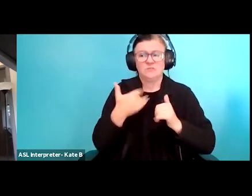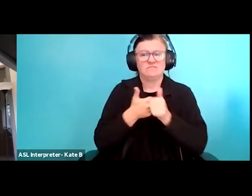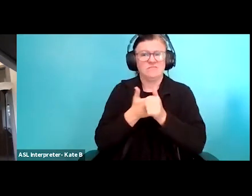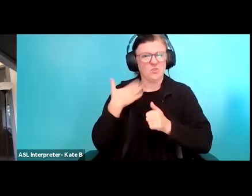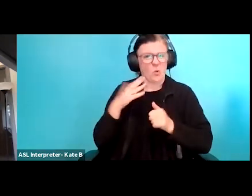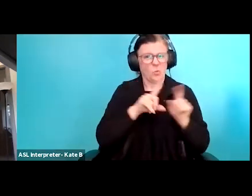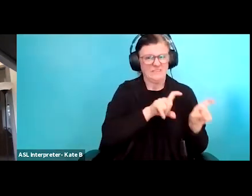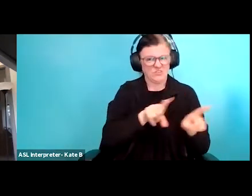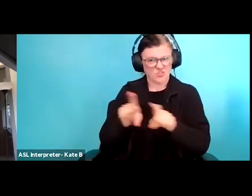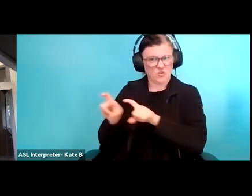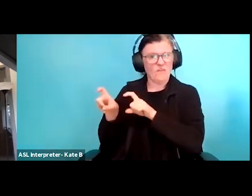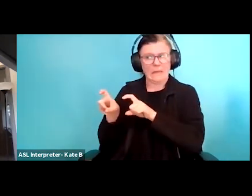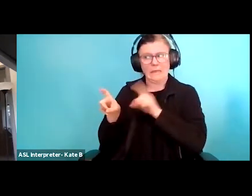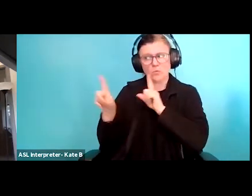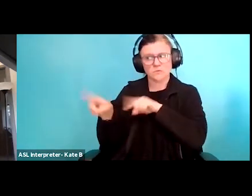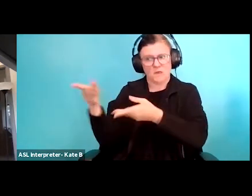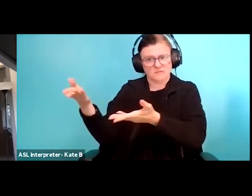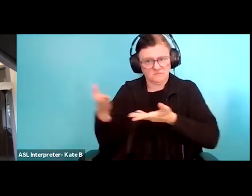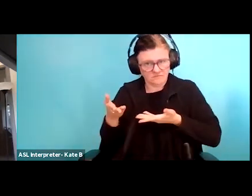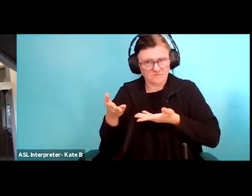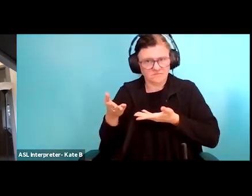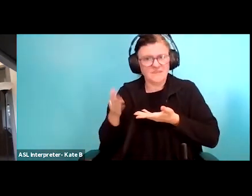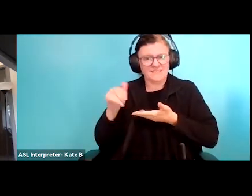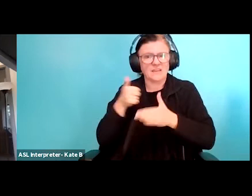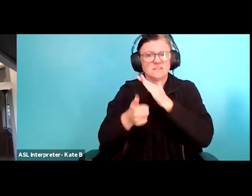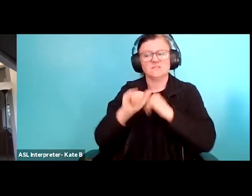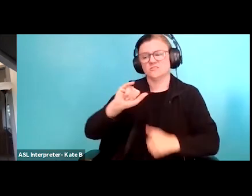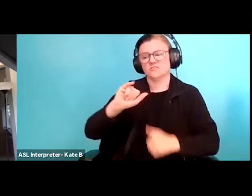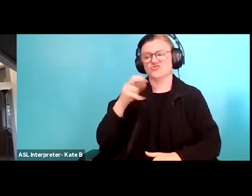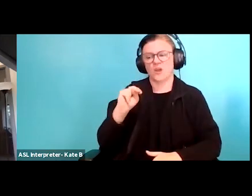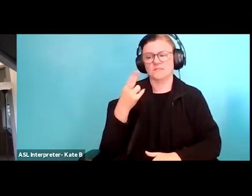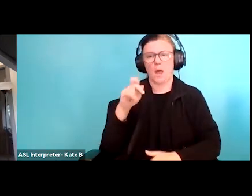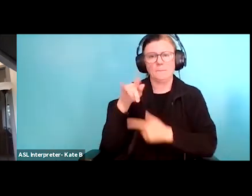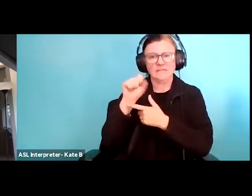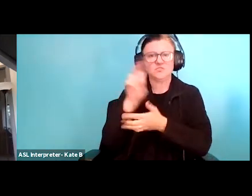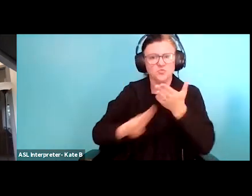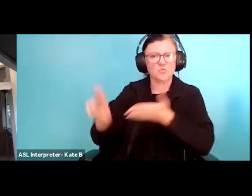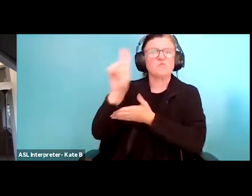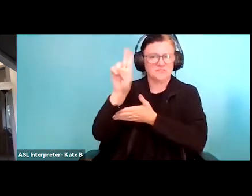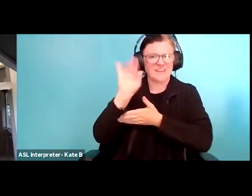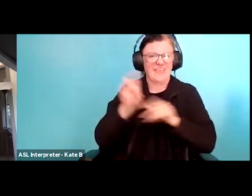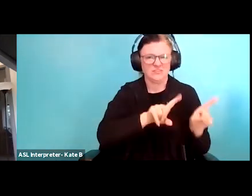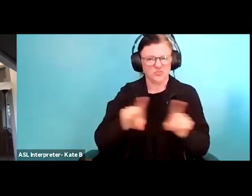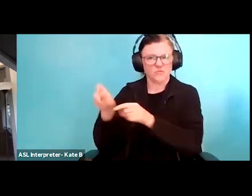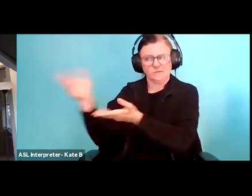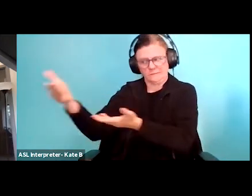NHATS which is administered by Johns Hopkins University. Despite this extensive literature